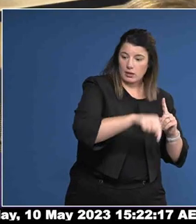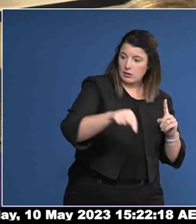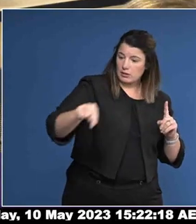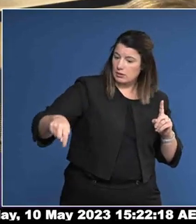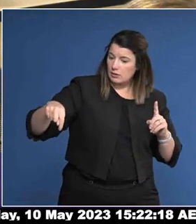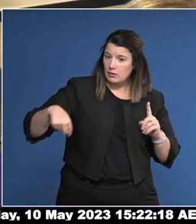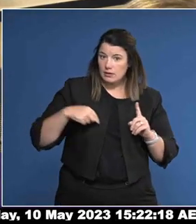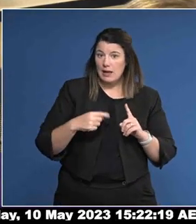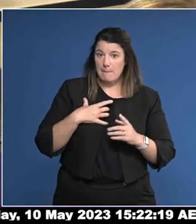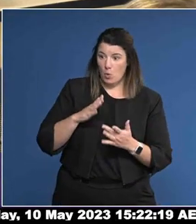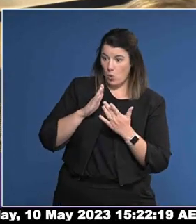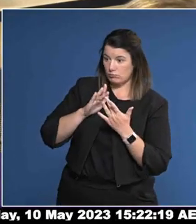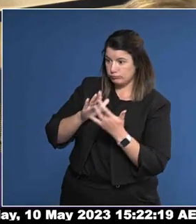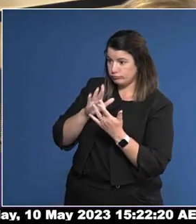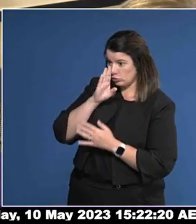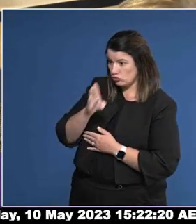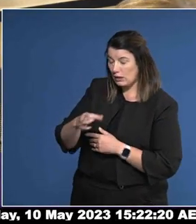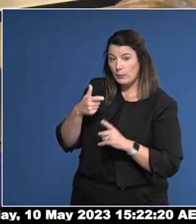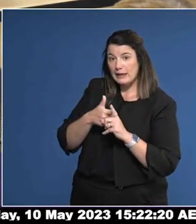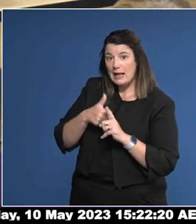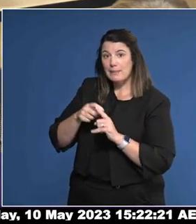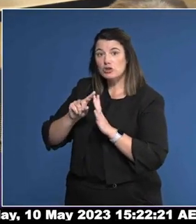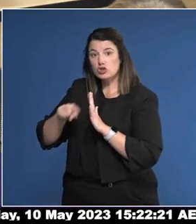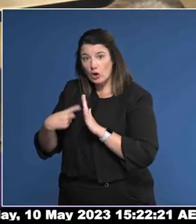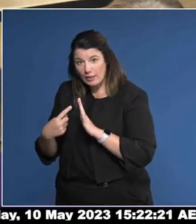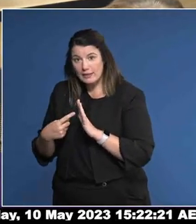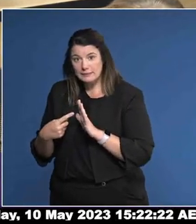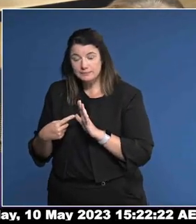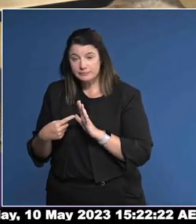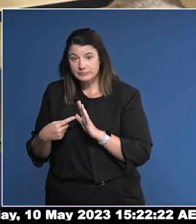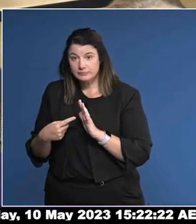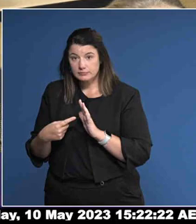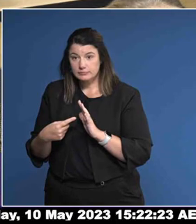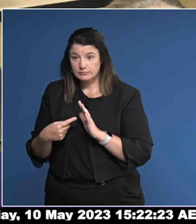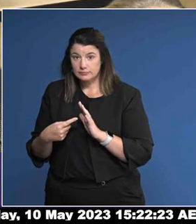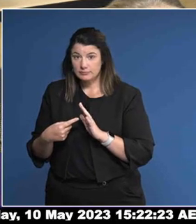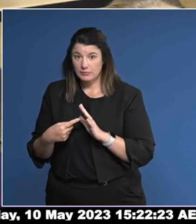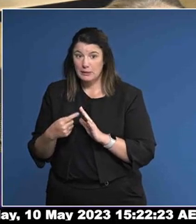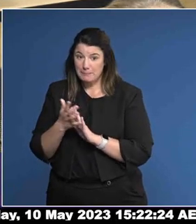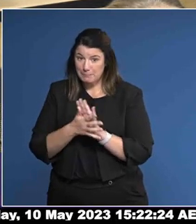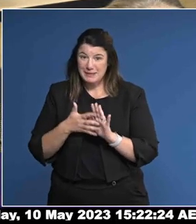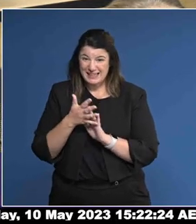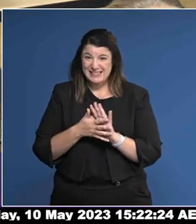and Jonathon, it may well, and probably would have prevented the continuation of the